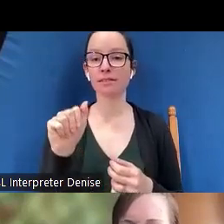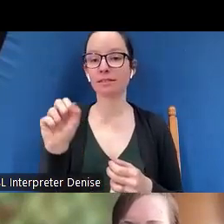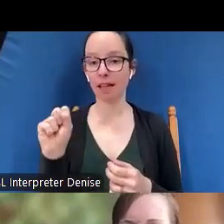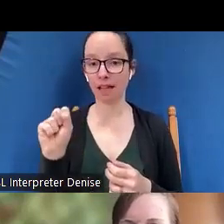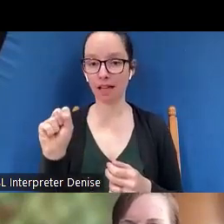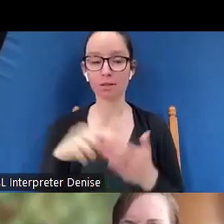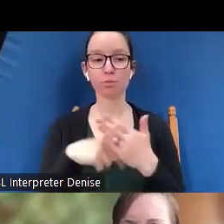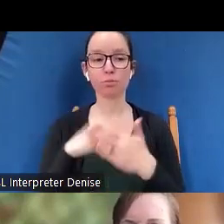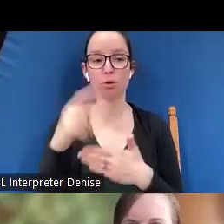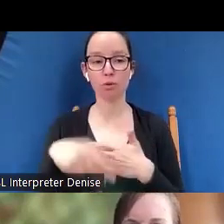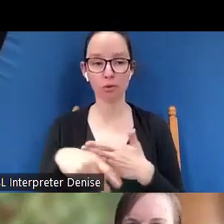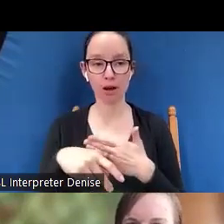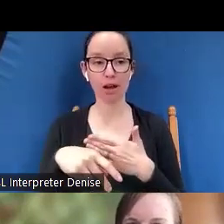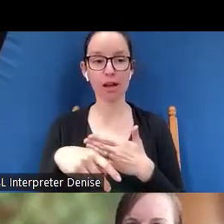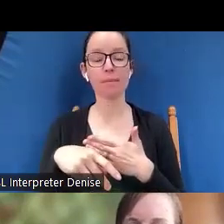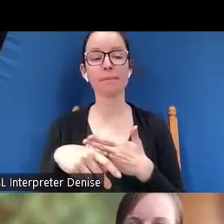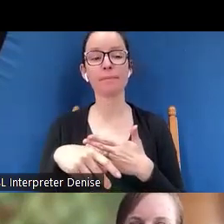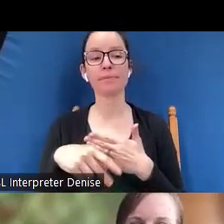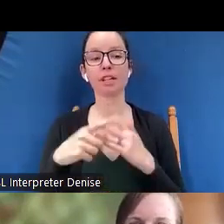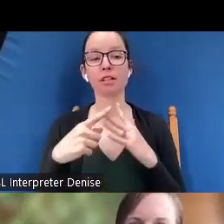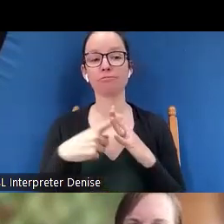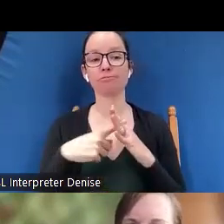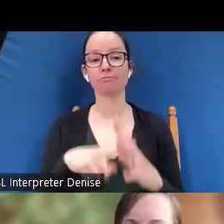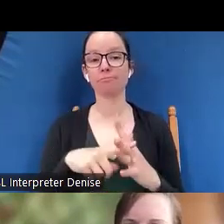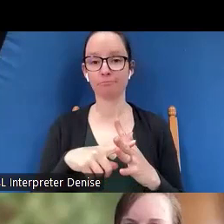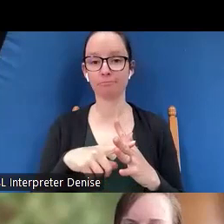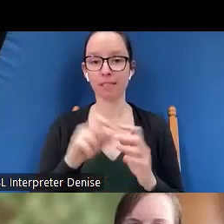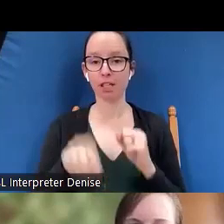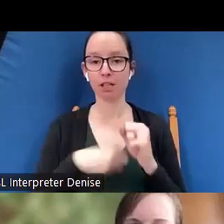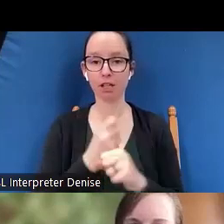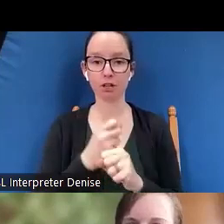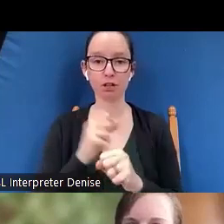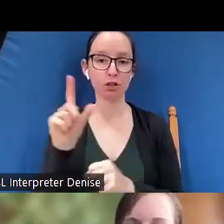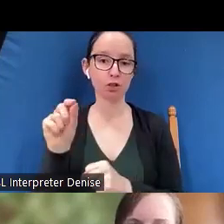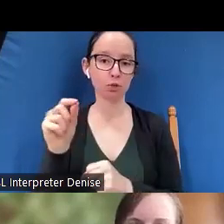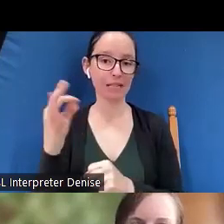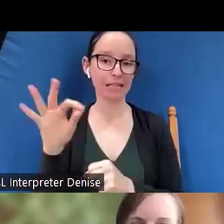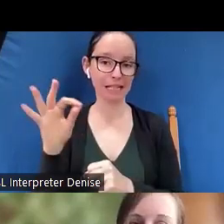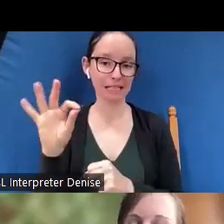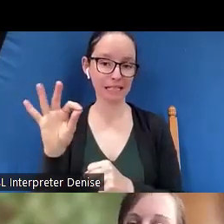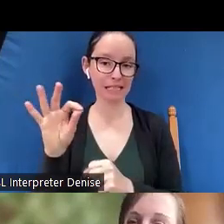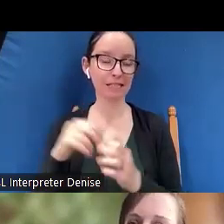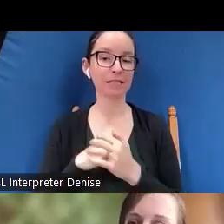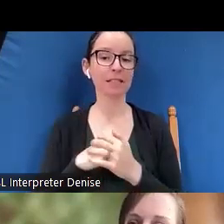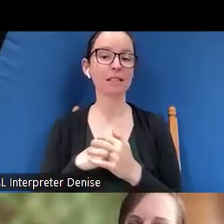program kicked off in 2019 and the overall goal is to kind of